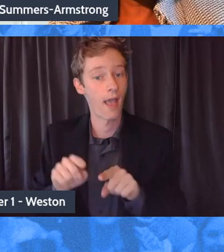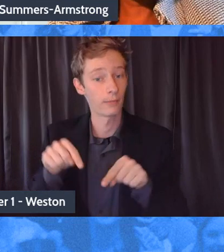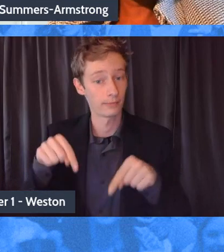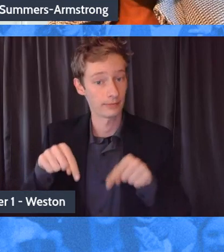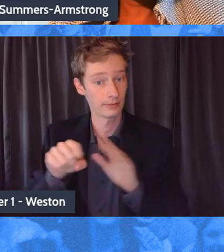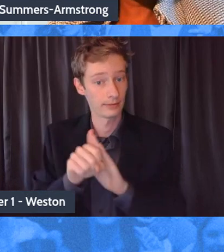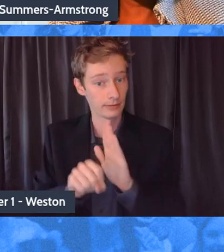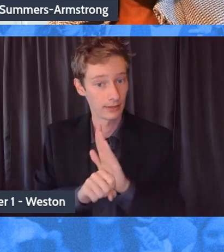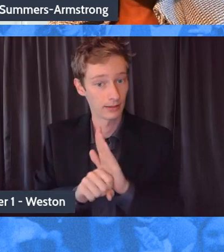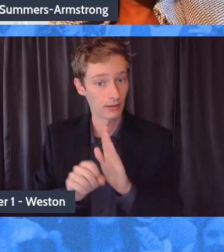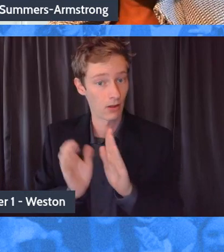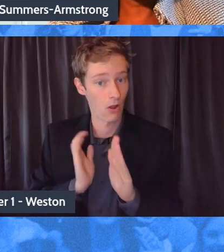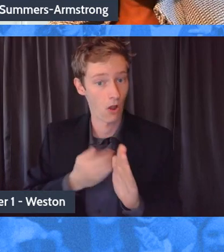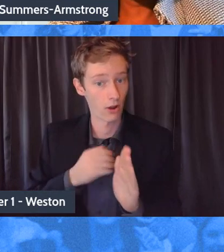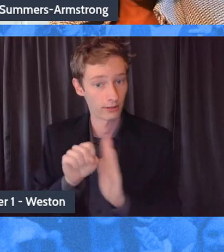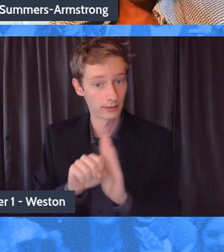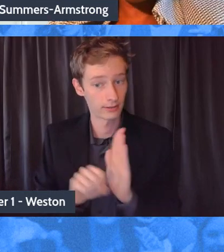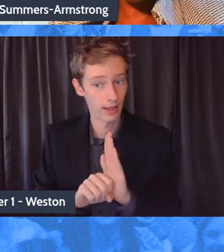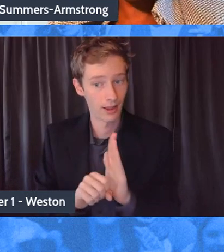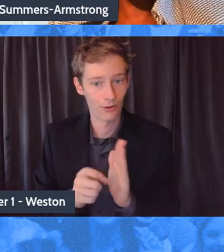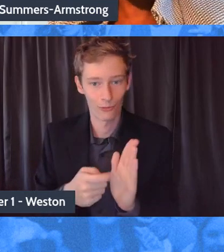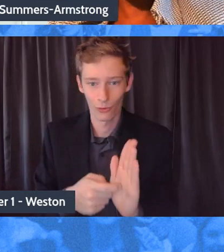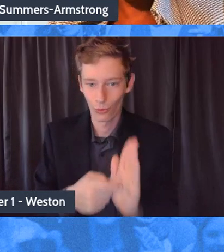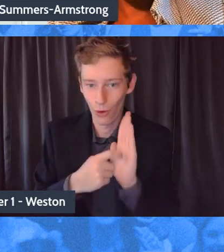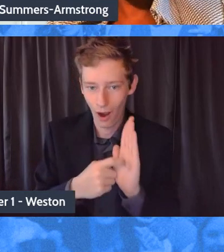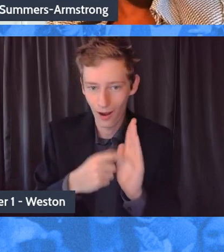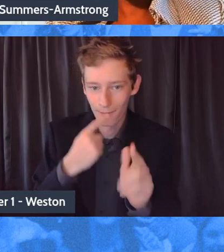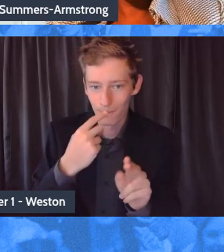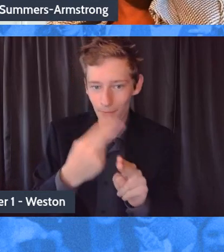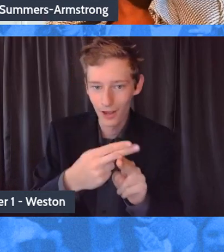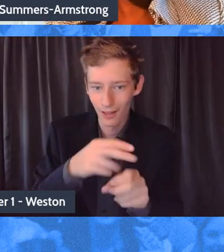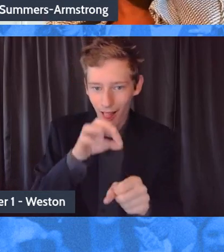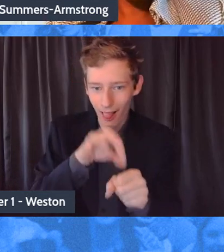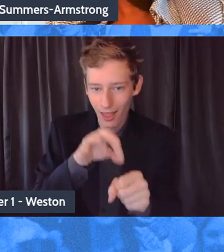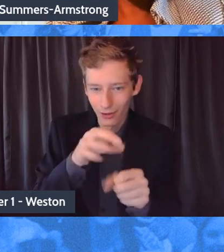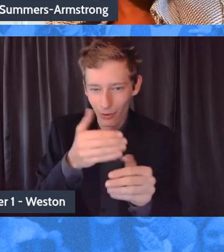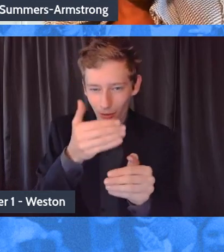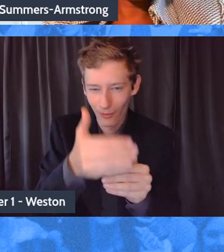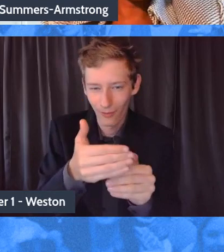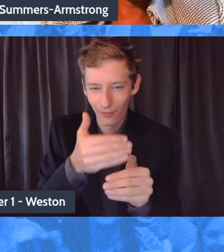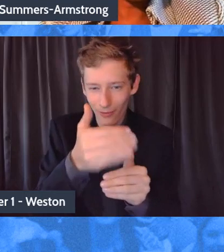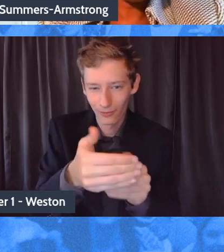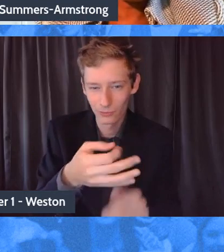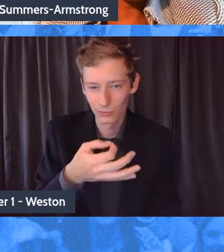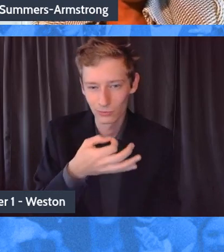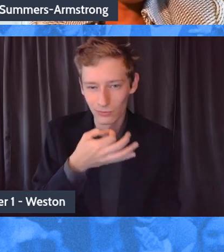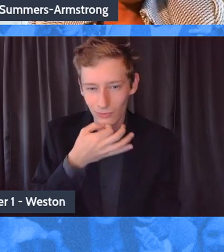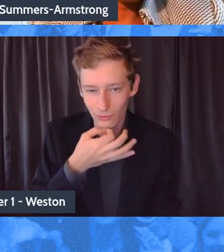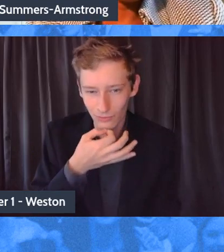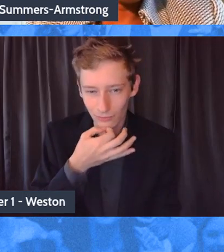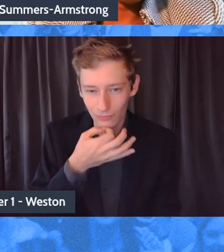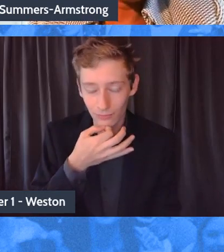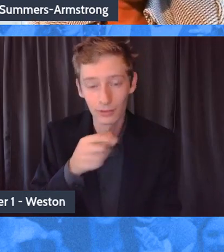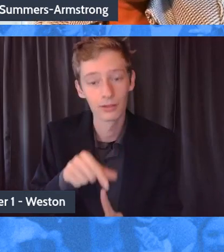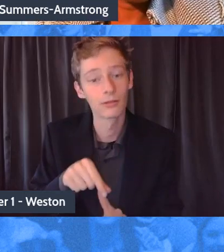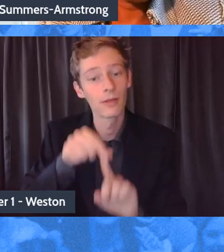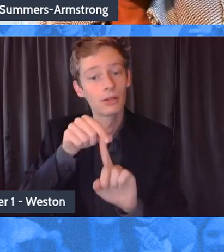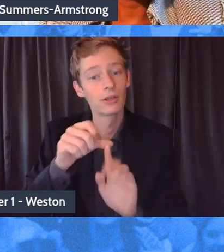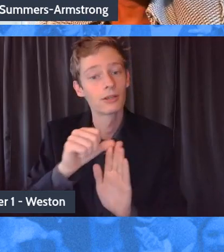without mentioning the elections that are right around the corner, especially in the state of Virginia.